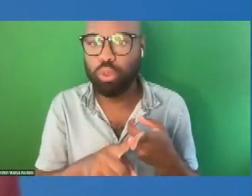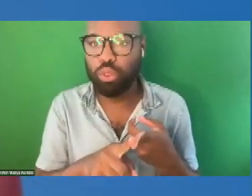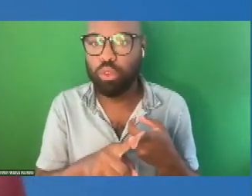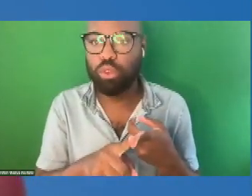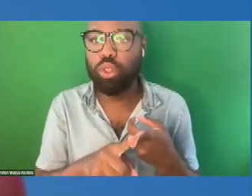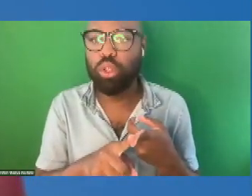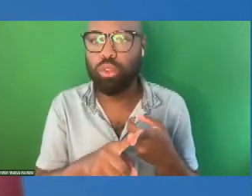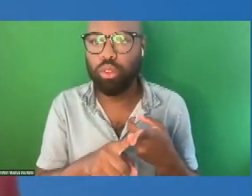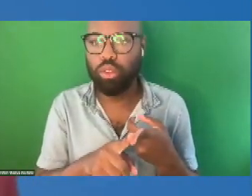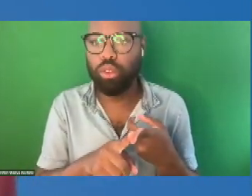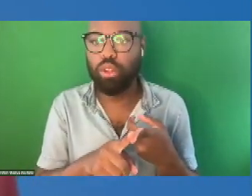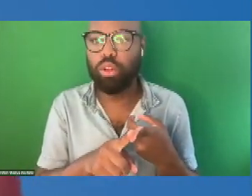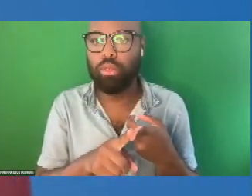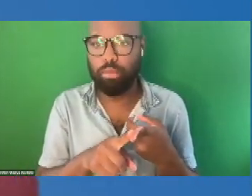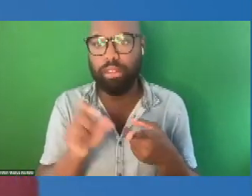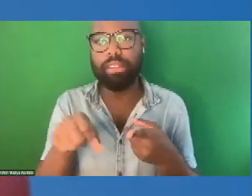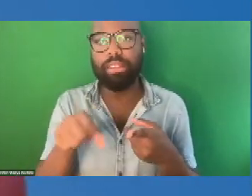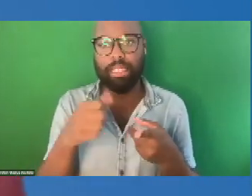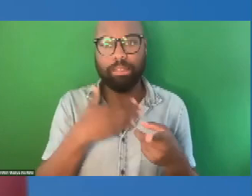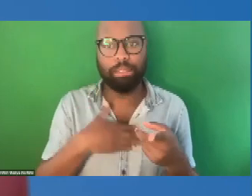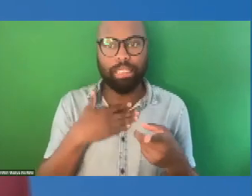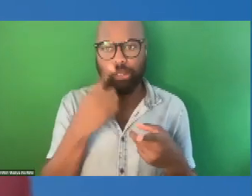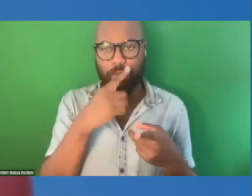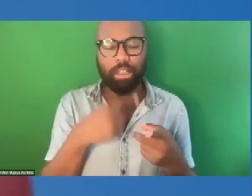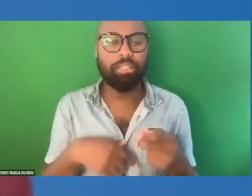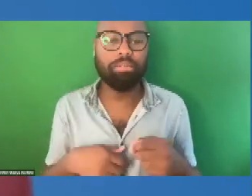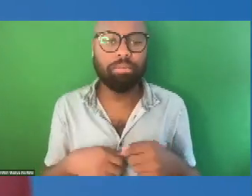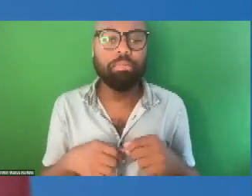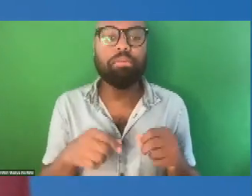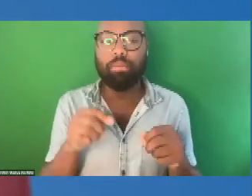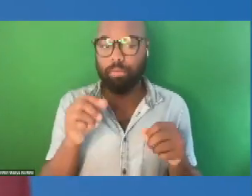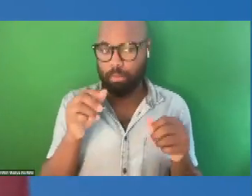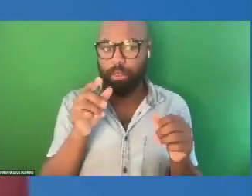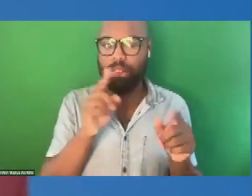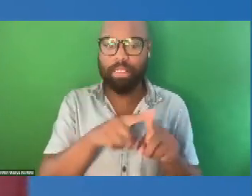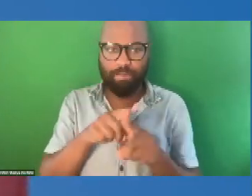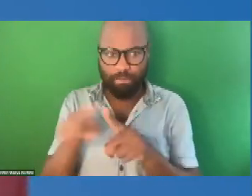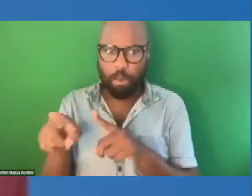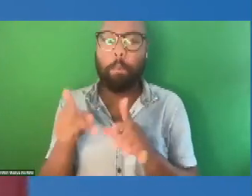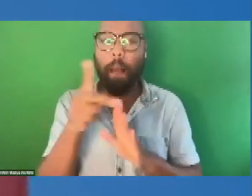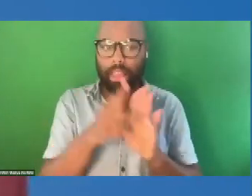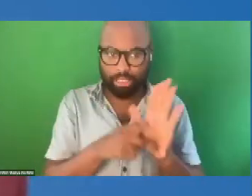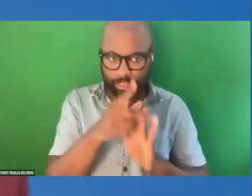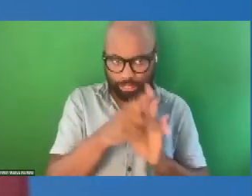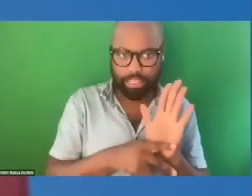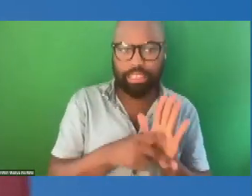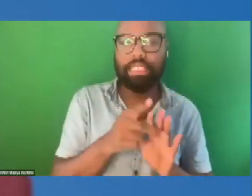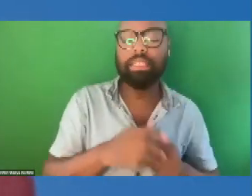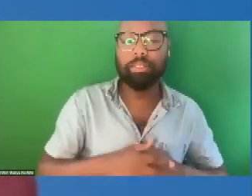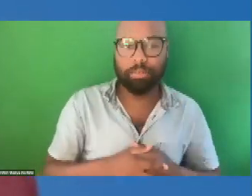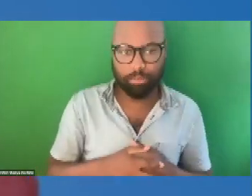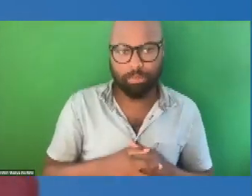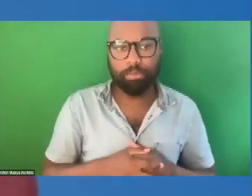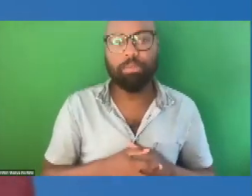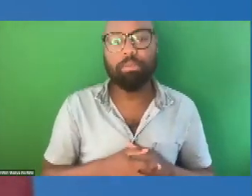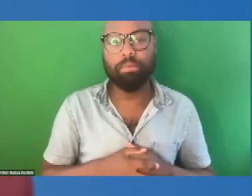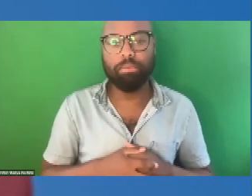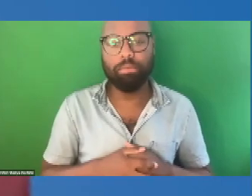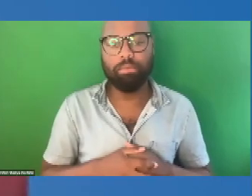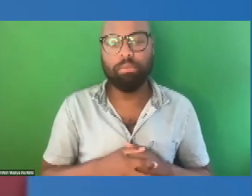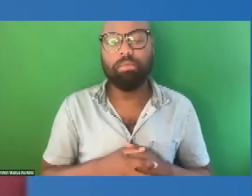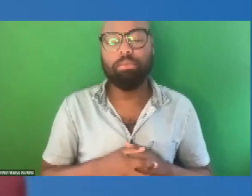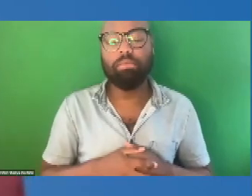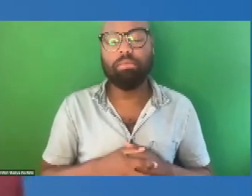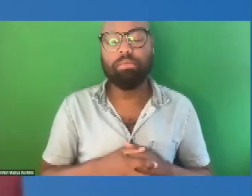the policies as we build a new system.